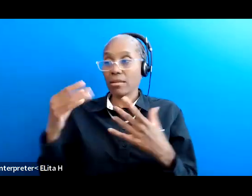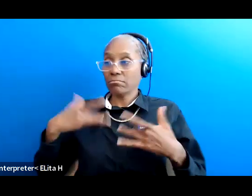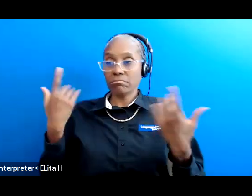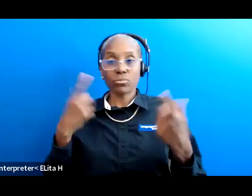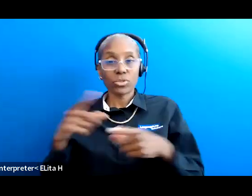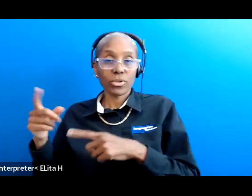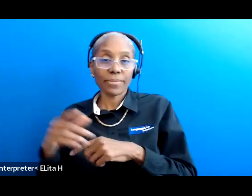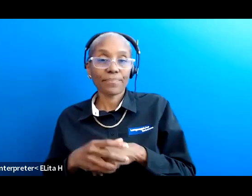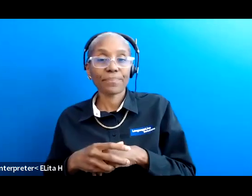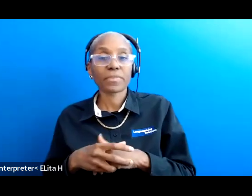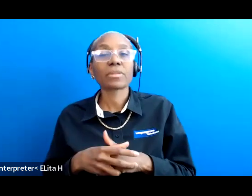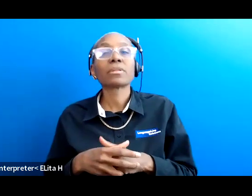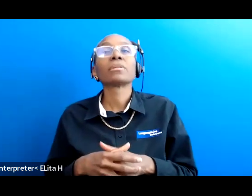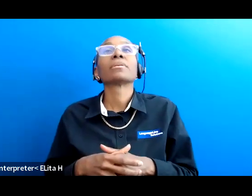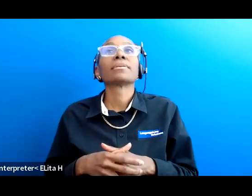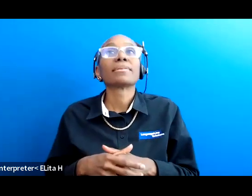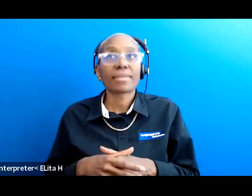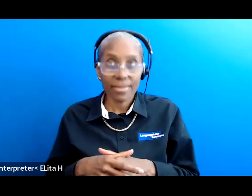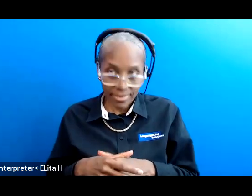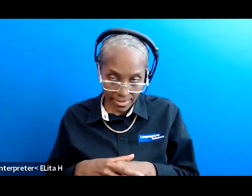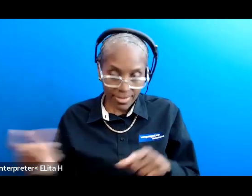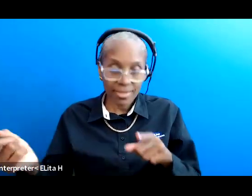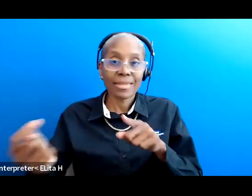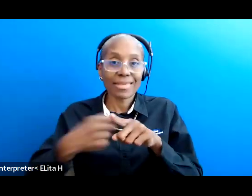Now, yes, catheterizing every hour would be a bit of a challenge.